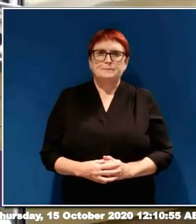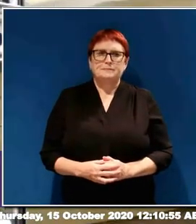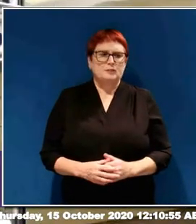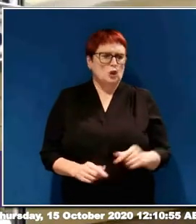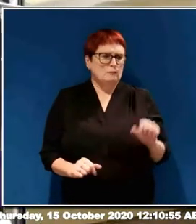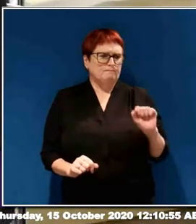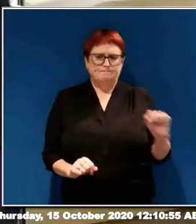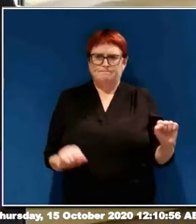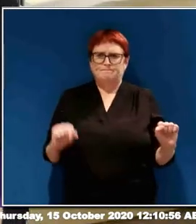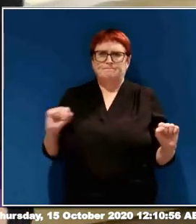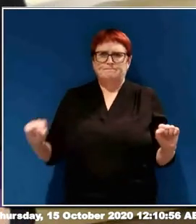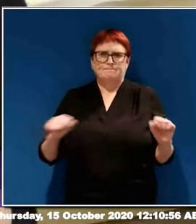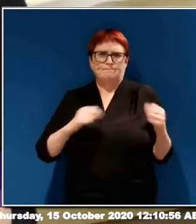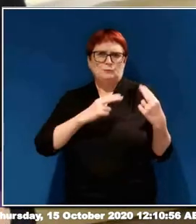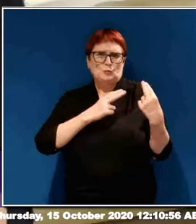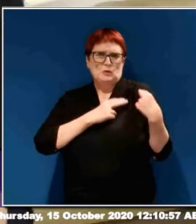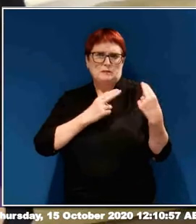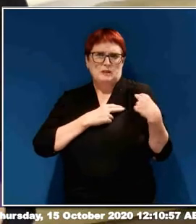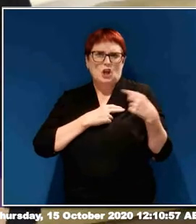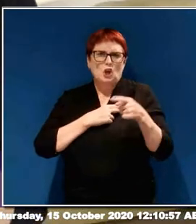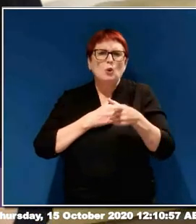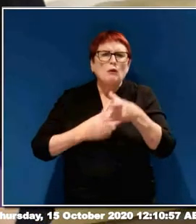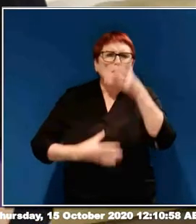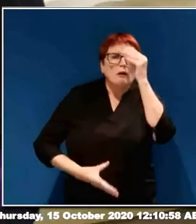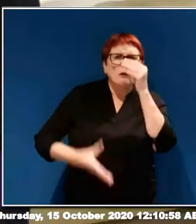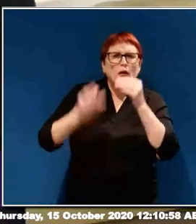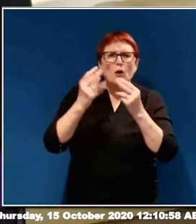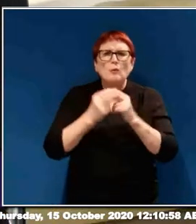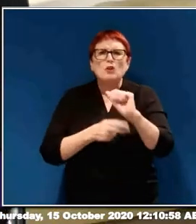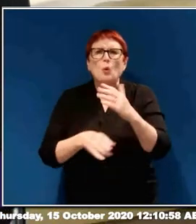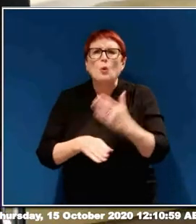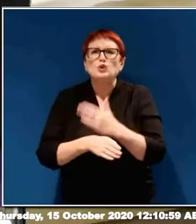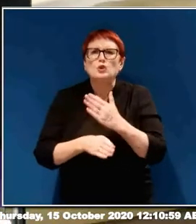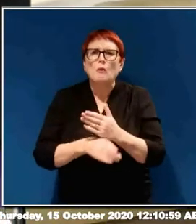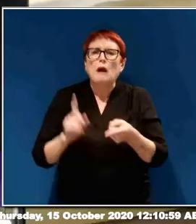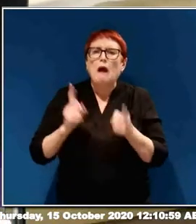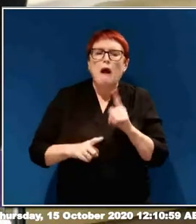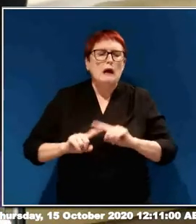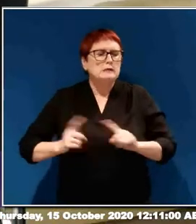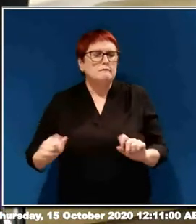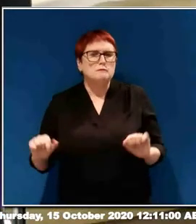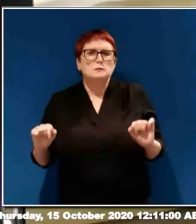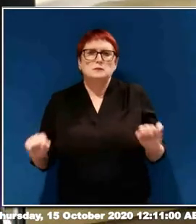day-to-day work as opposed to, say, a formalised teaching or training